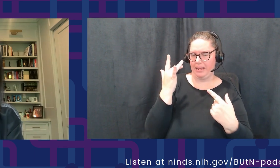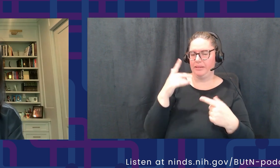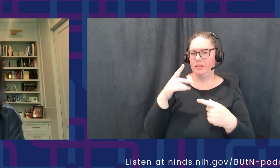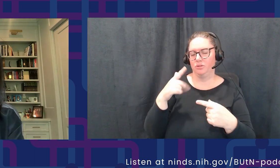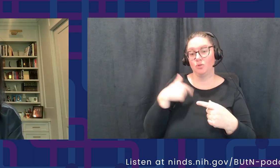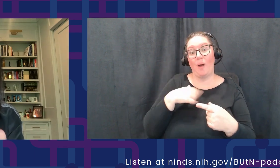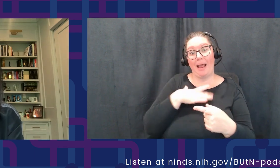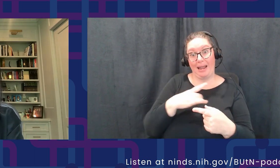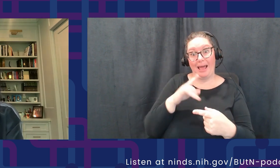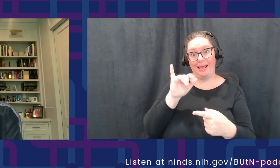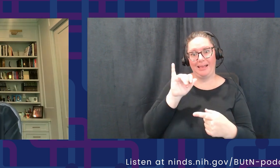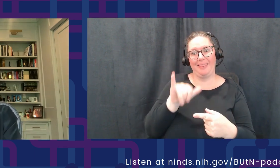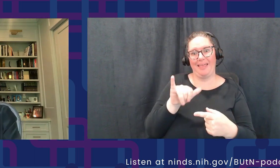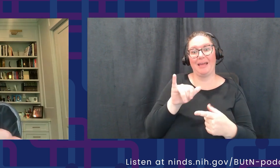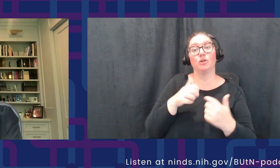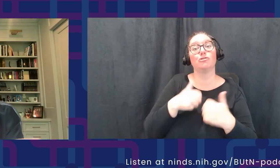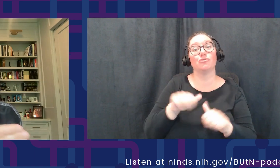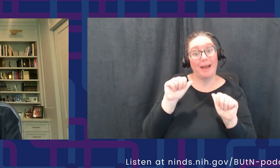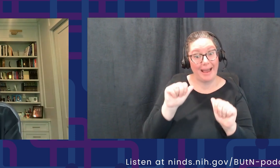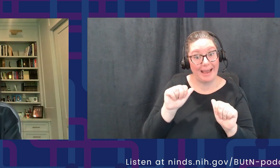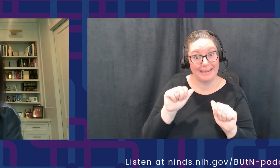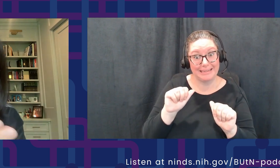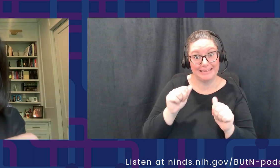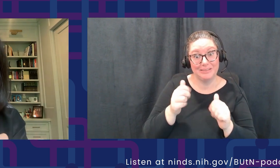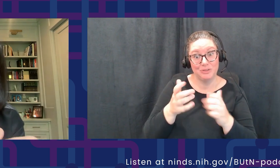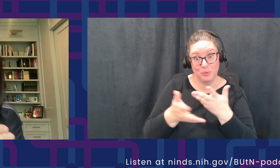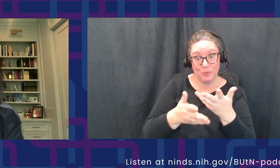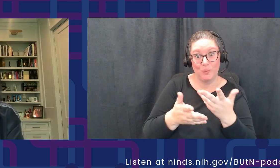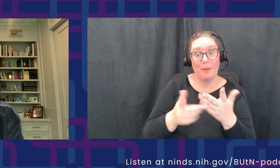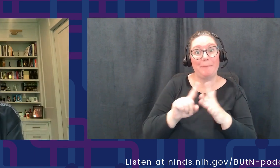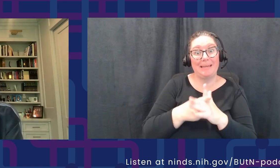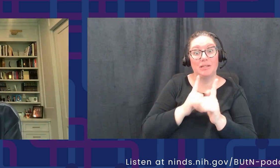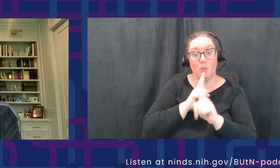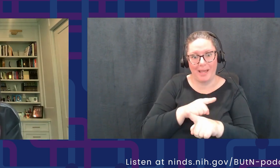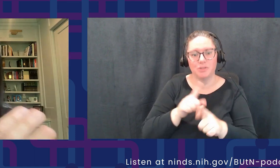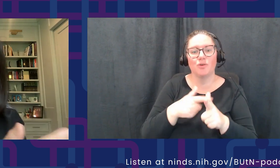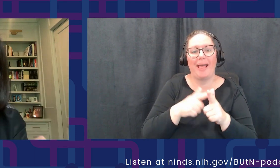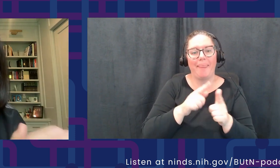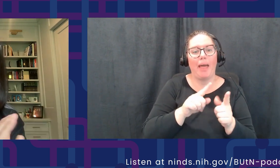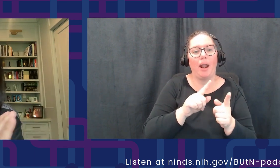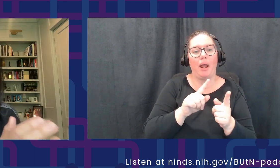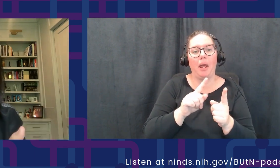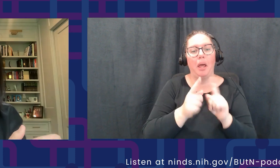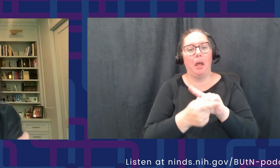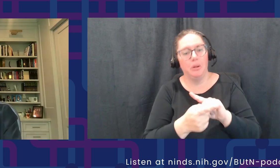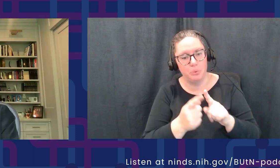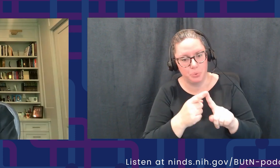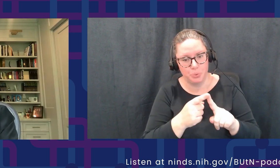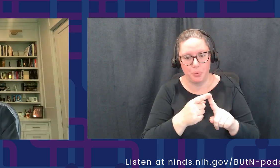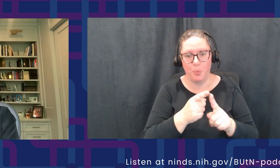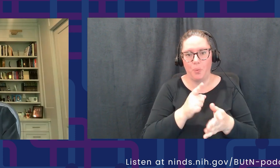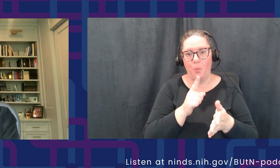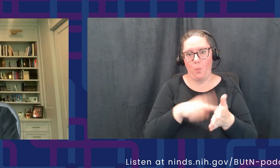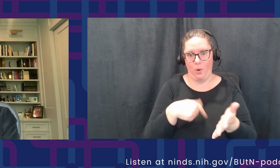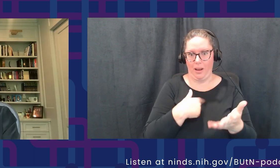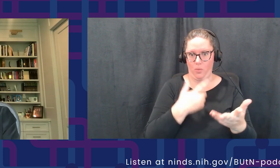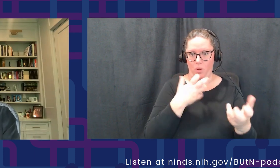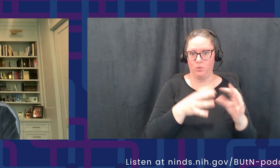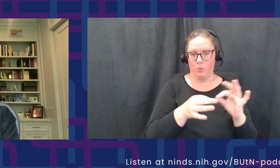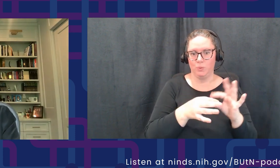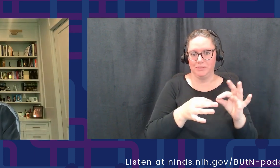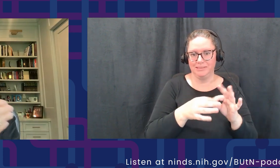I like the idea of try, begin to answer, but move to the end and really diverge the